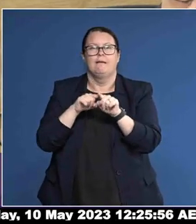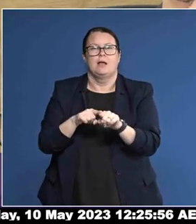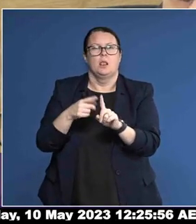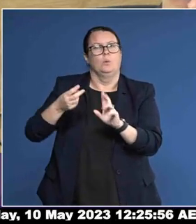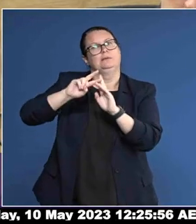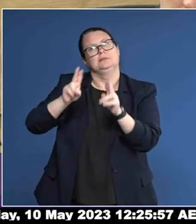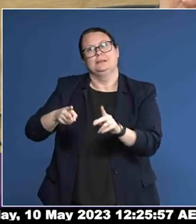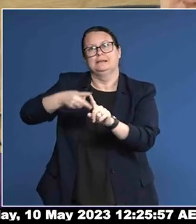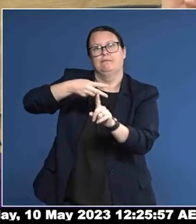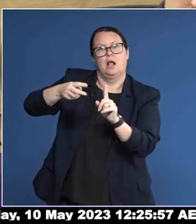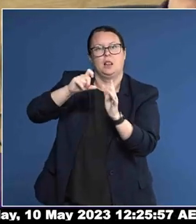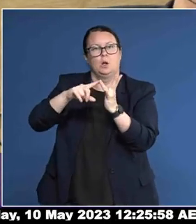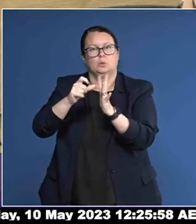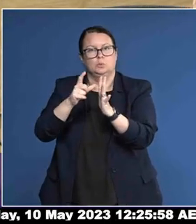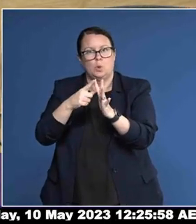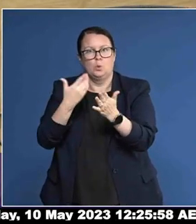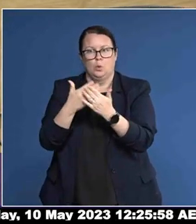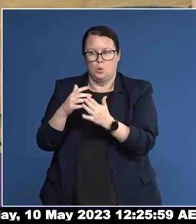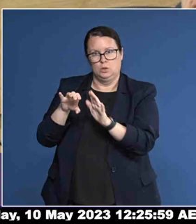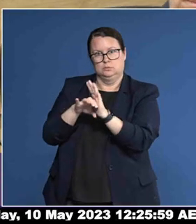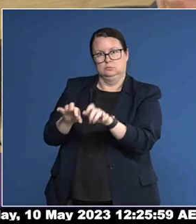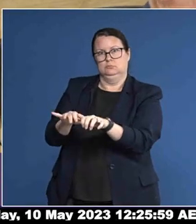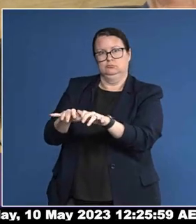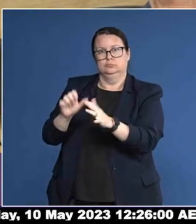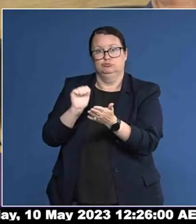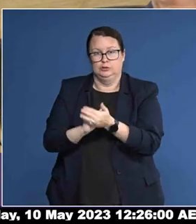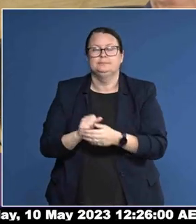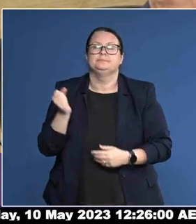Yes. MS EASTMAN: And are we right in understanding that with respect to the